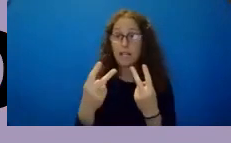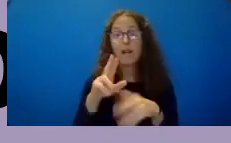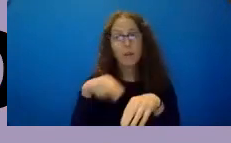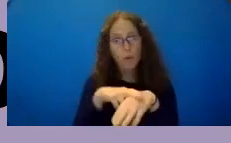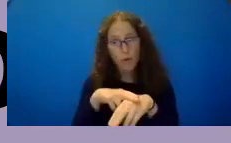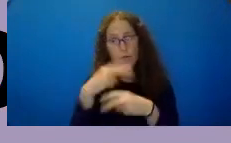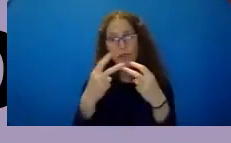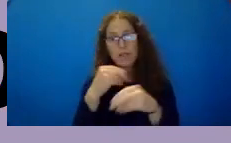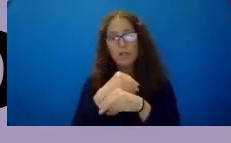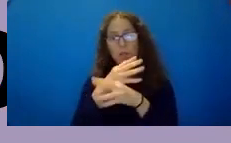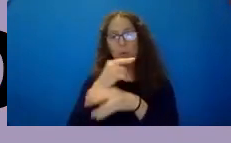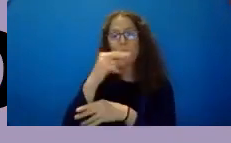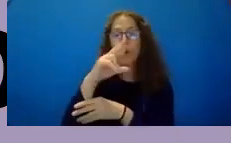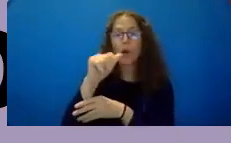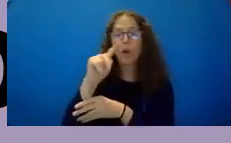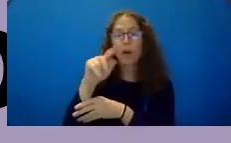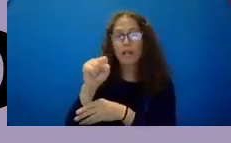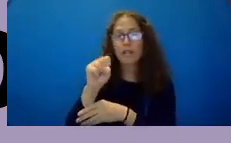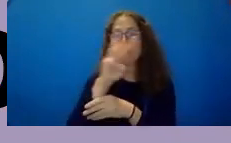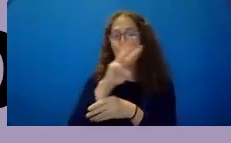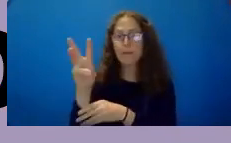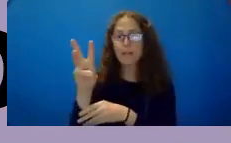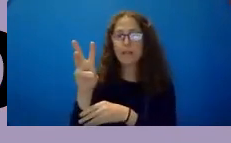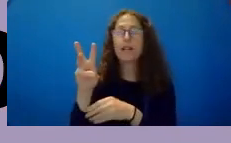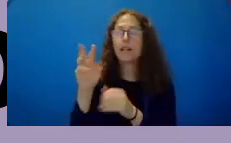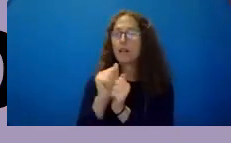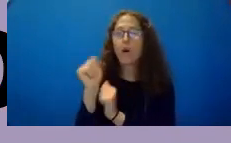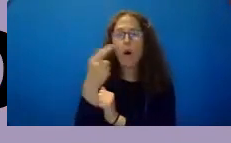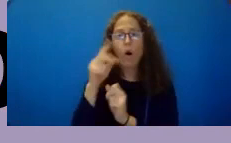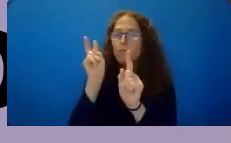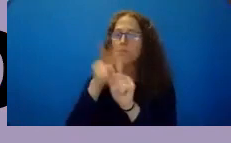. OKAY, IF YOU HAVE MADE IT THIS FAR, WE ARE AT THE END OF